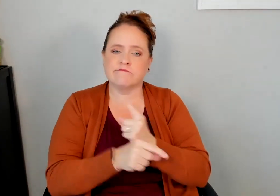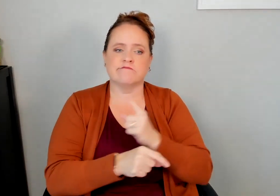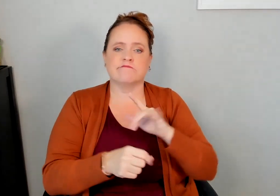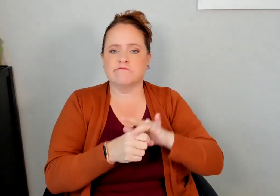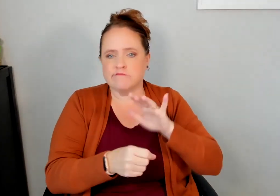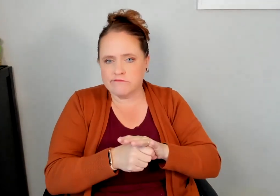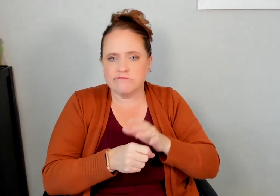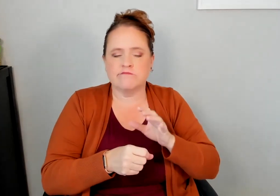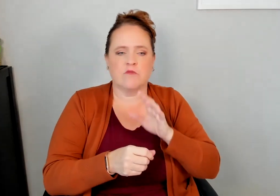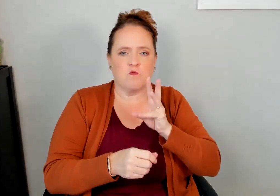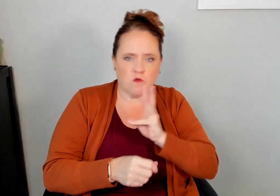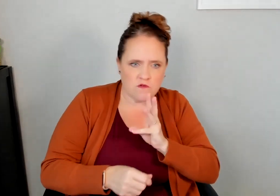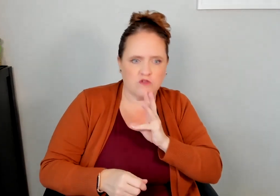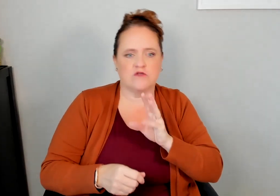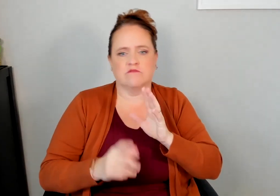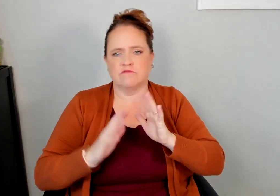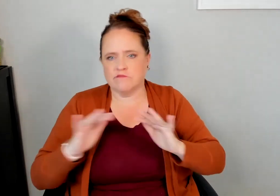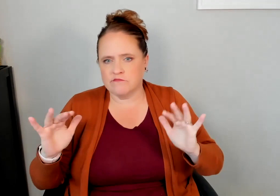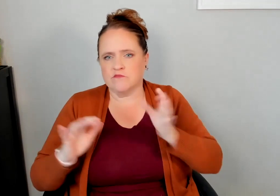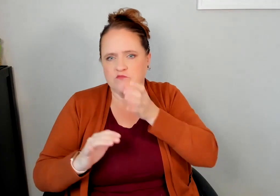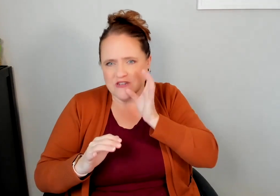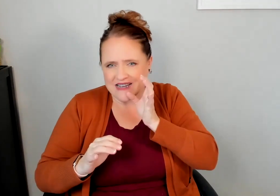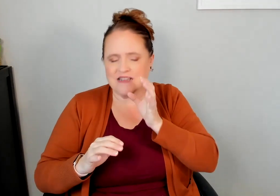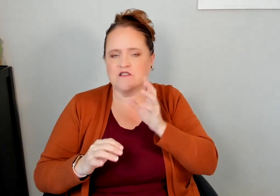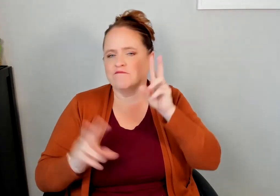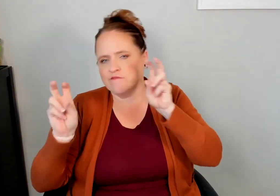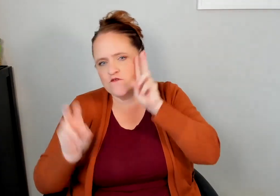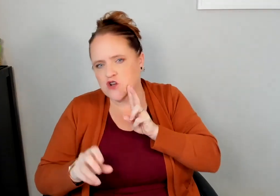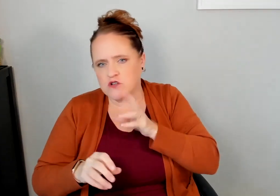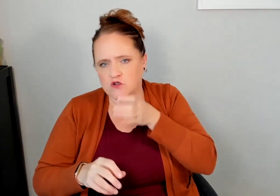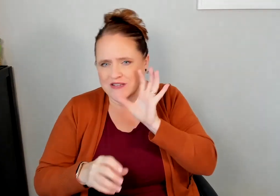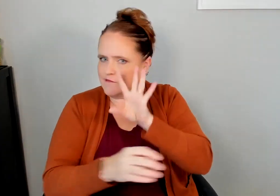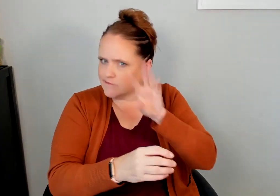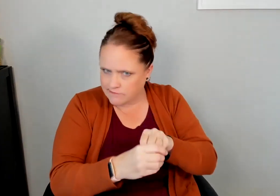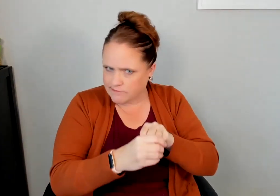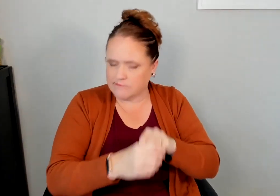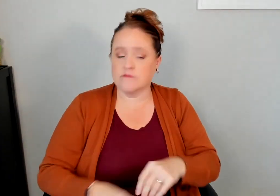virgin drinks water all of that is included in the price that you pay